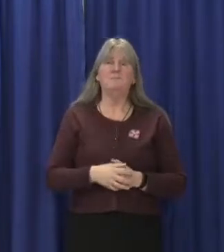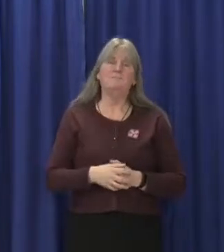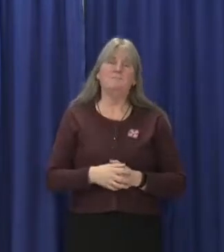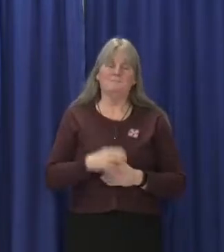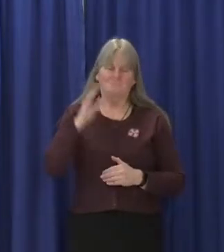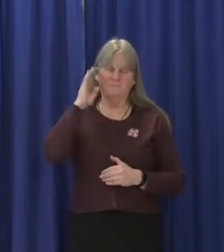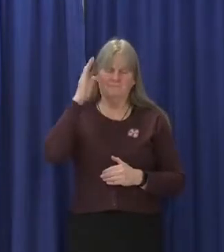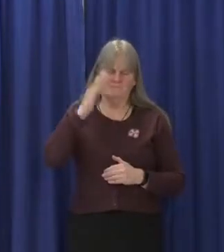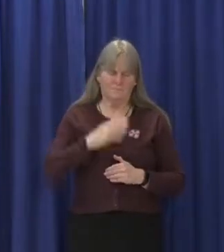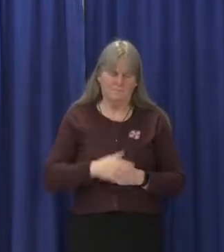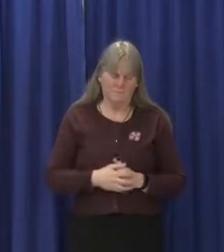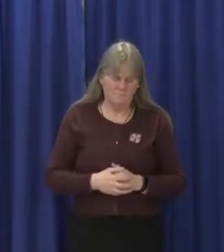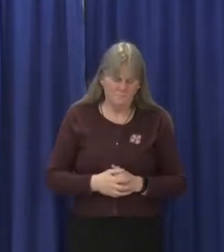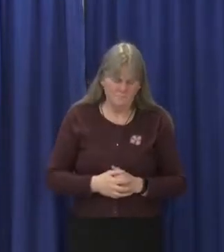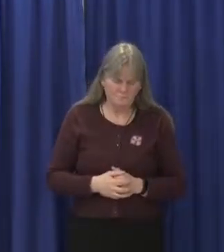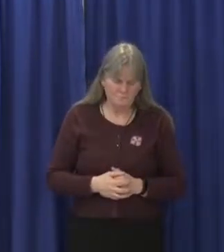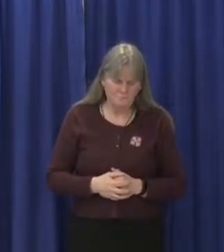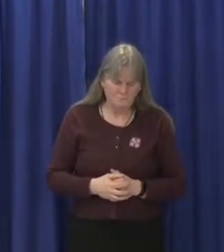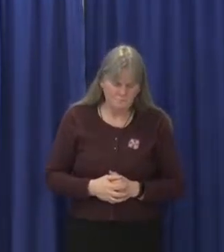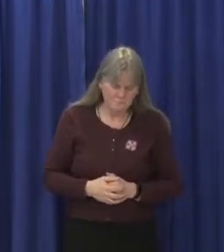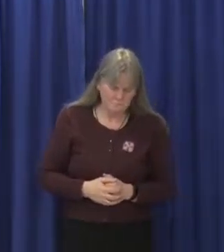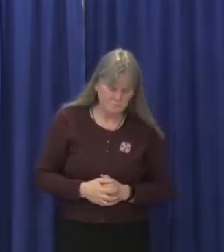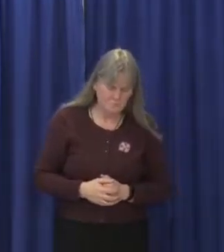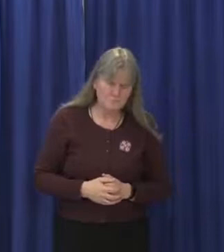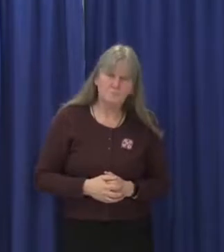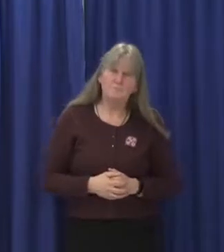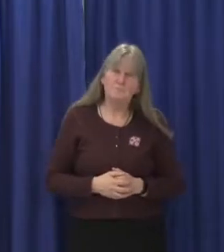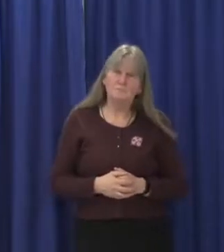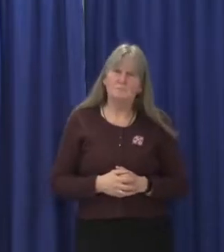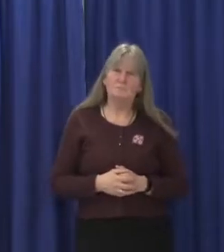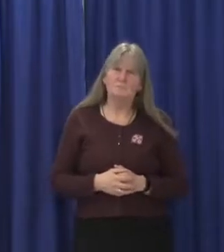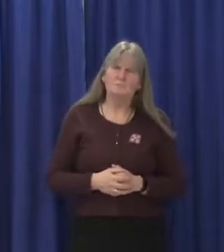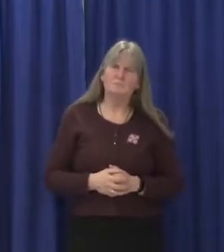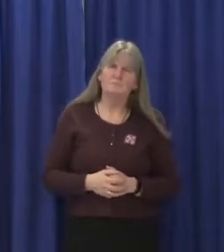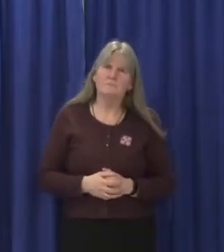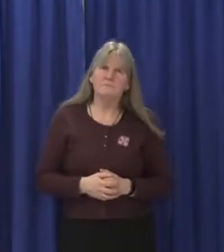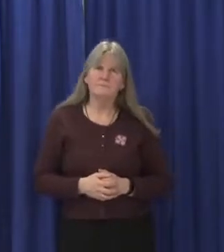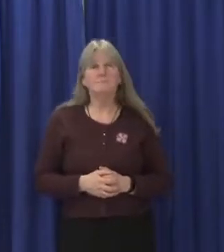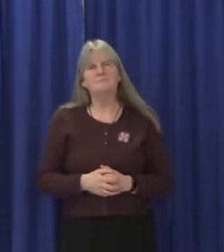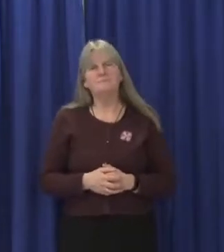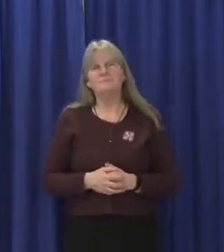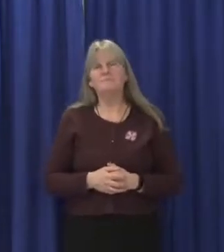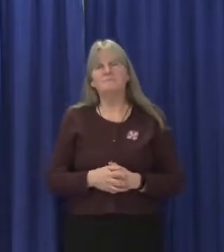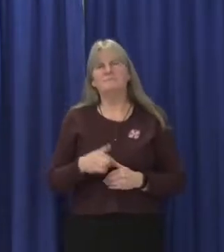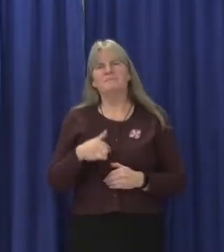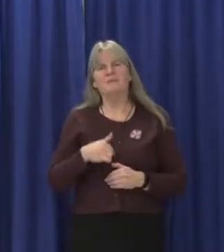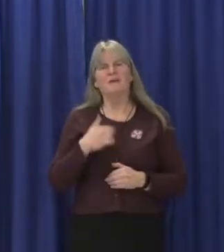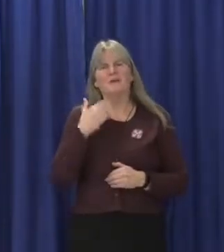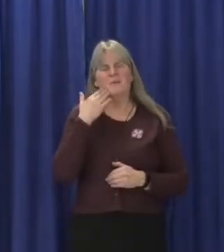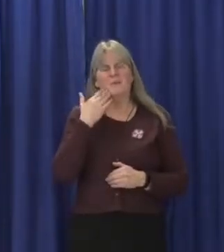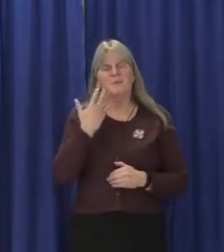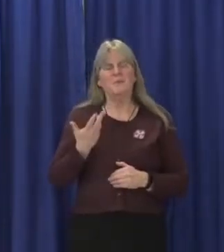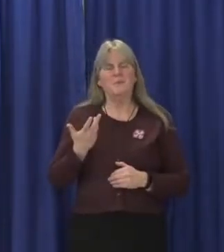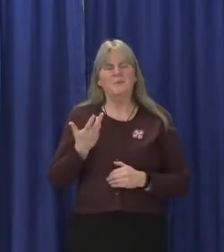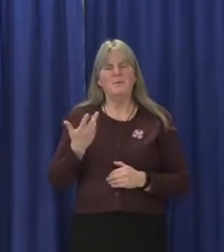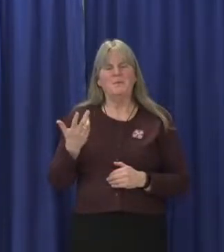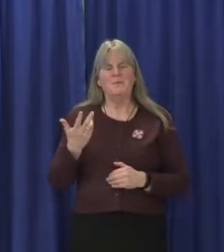Reporter: Hi. Excuse me, I know that this is a difficult thing to pin down.